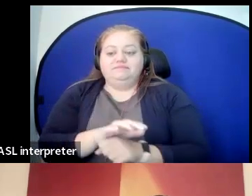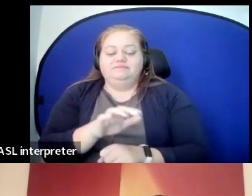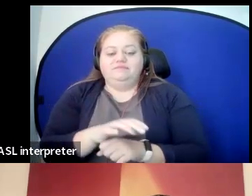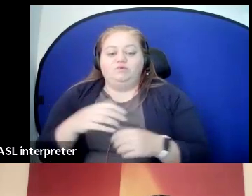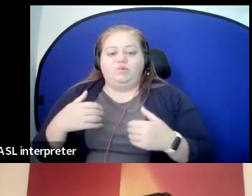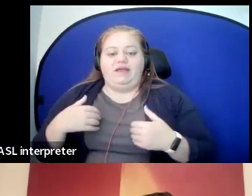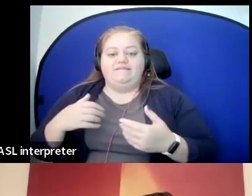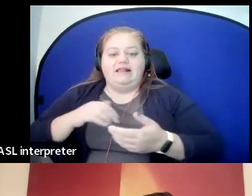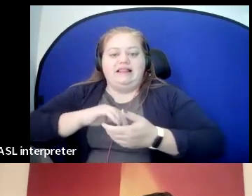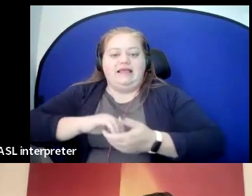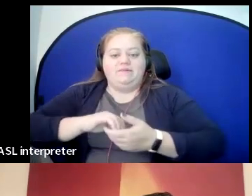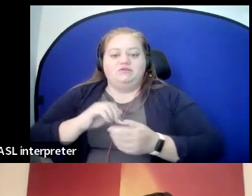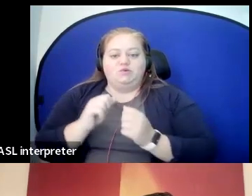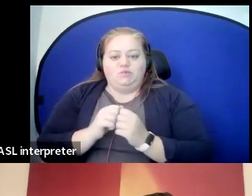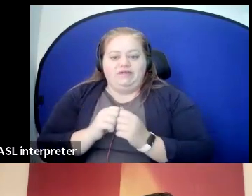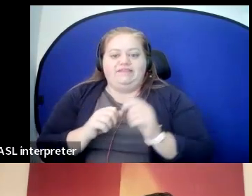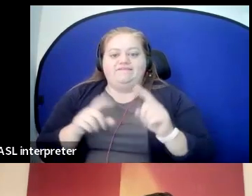with varying degrees of vision loss.